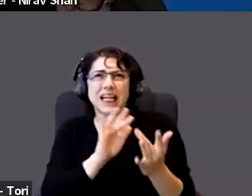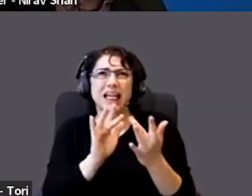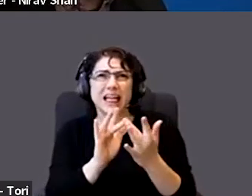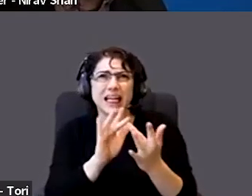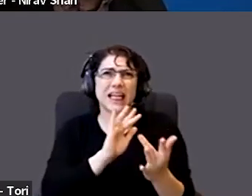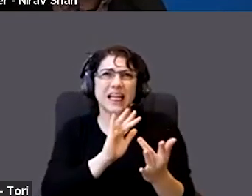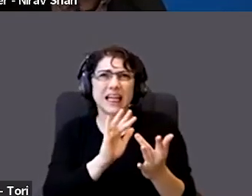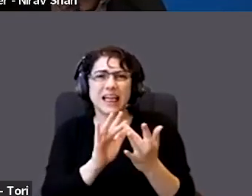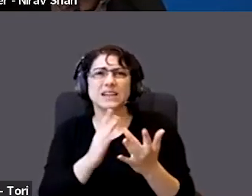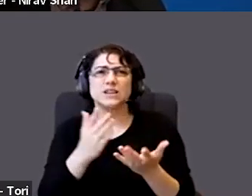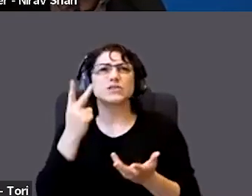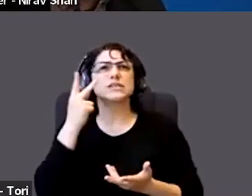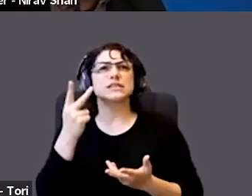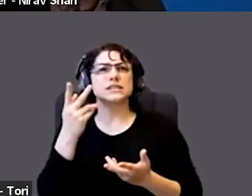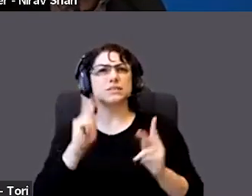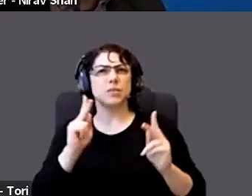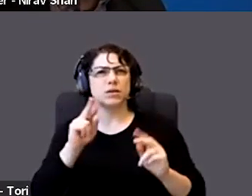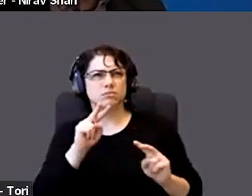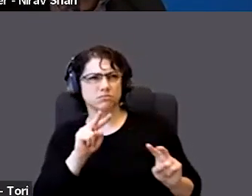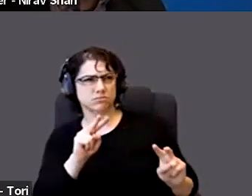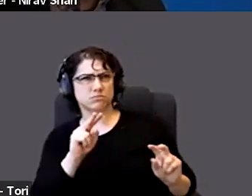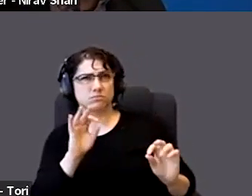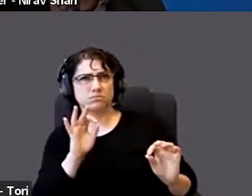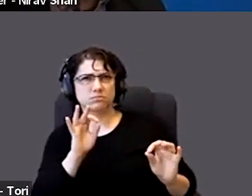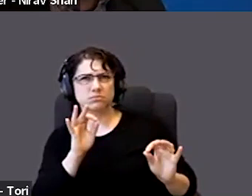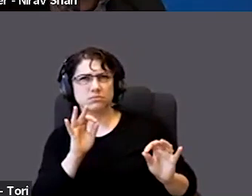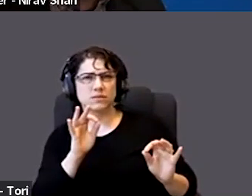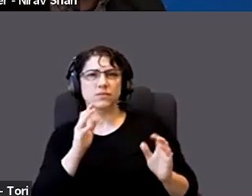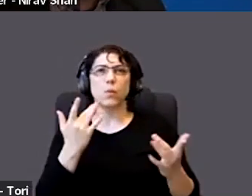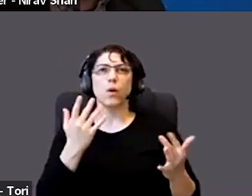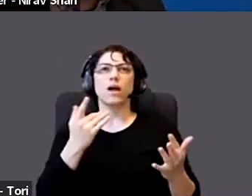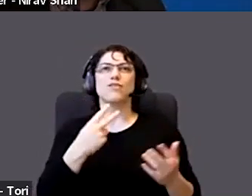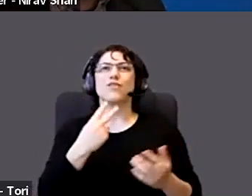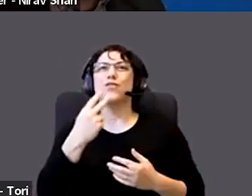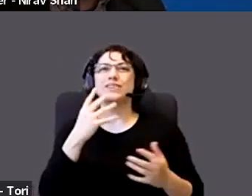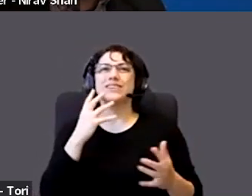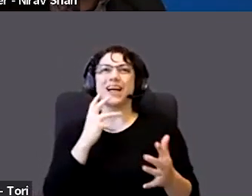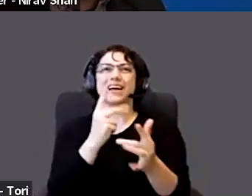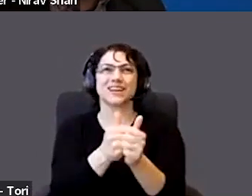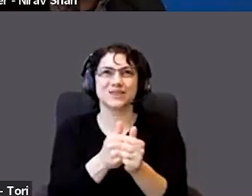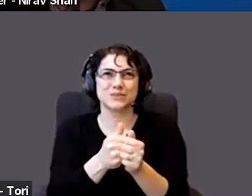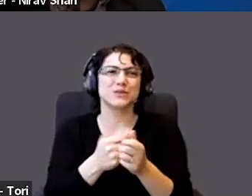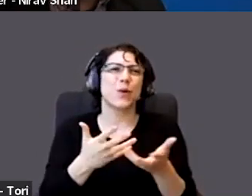So if you see people looking oddly, it's they're waiting to -- for the voice to catch up. So hopefully that won't happen too much.